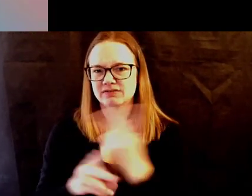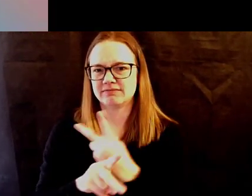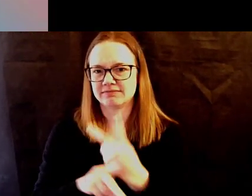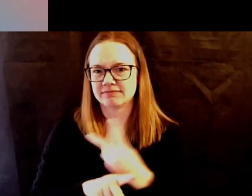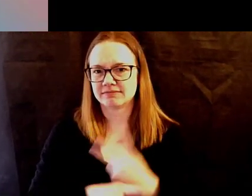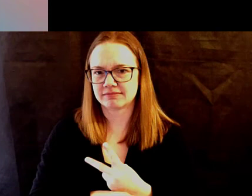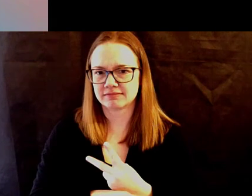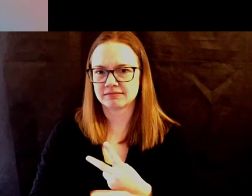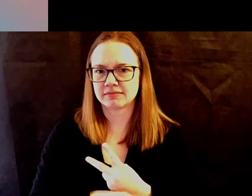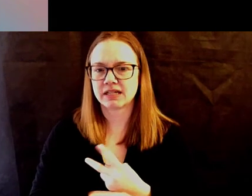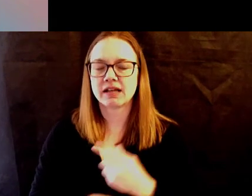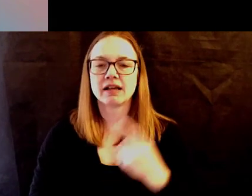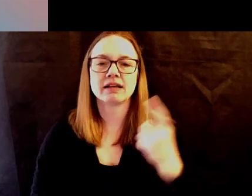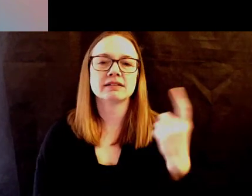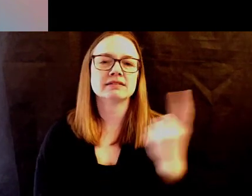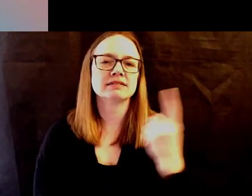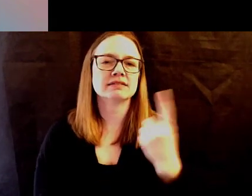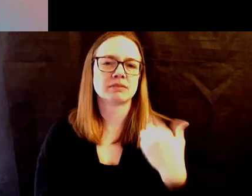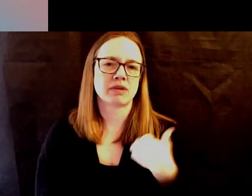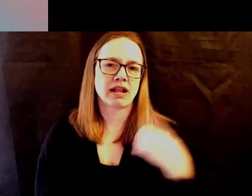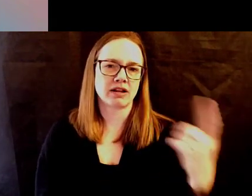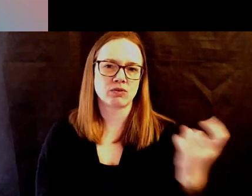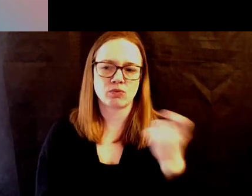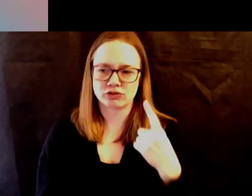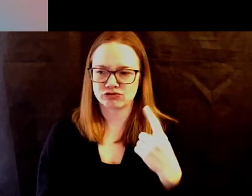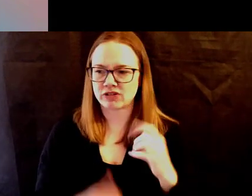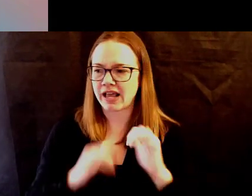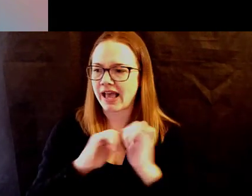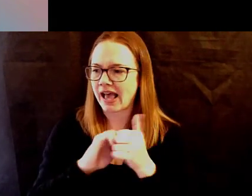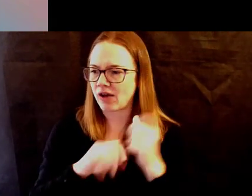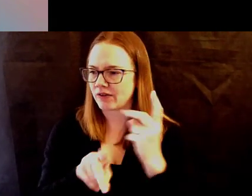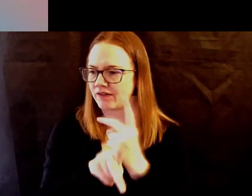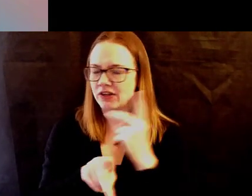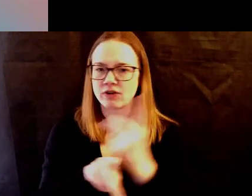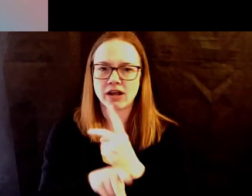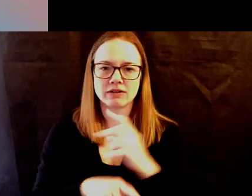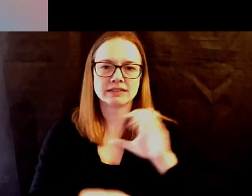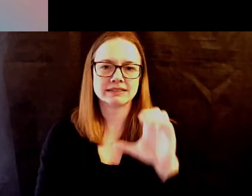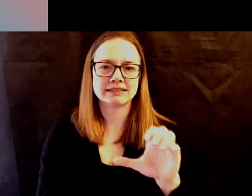tracker, for example. on our website, CBHC.org, and you